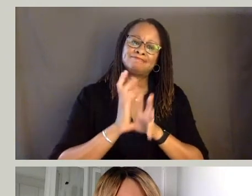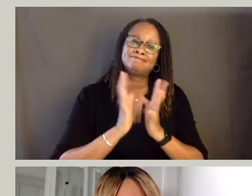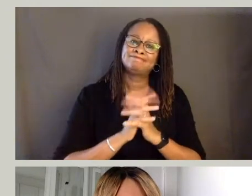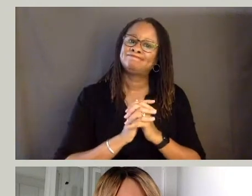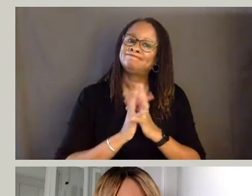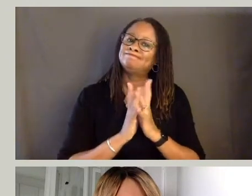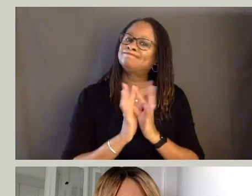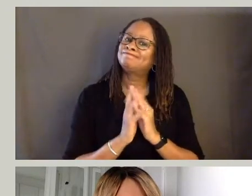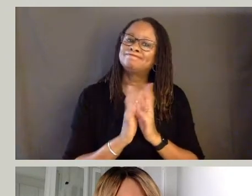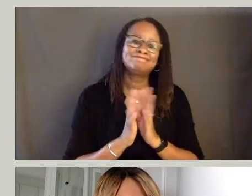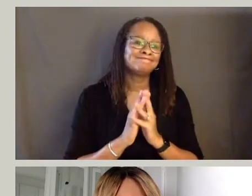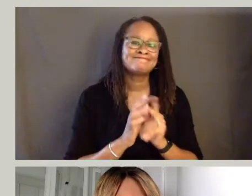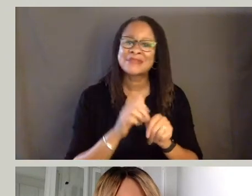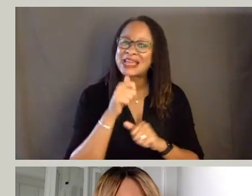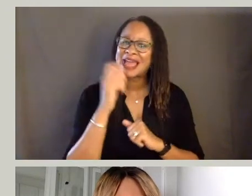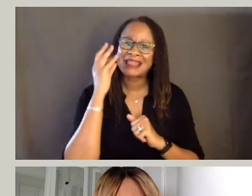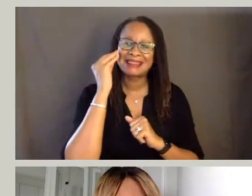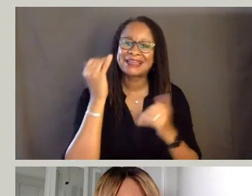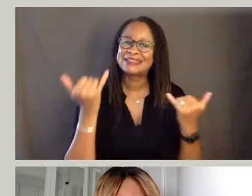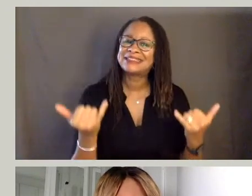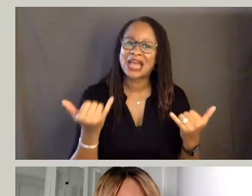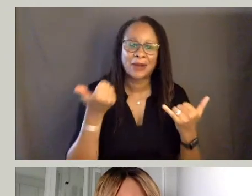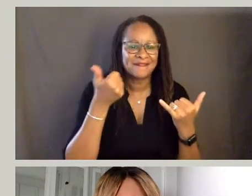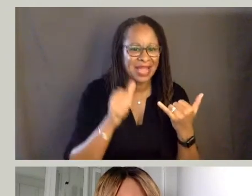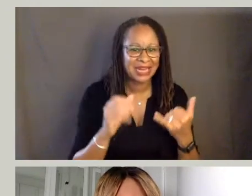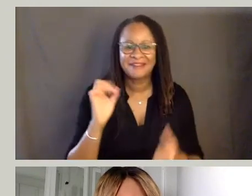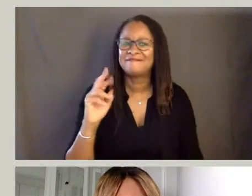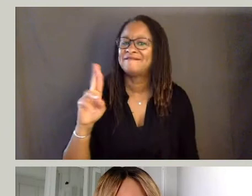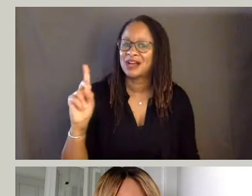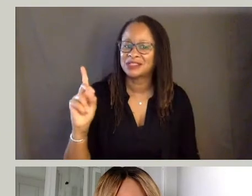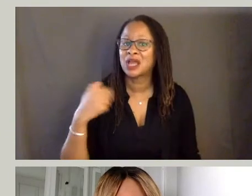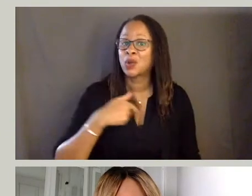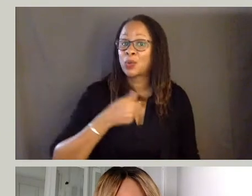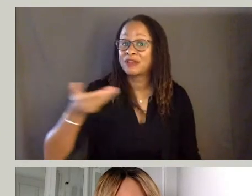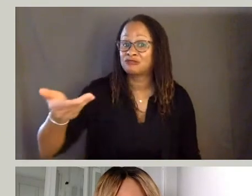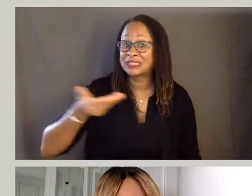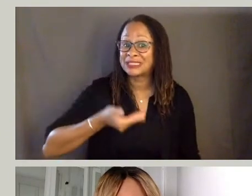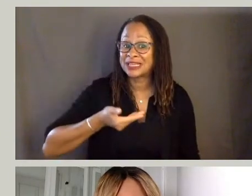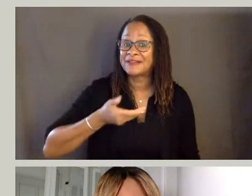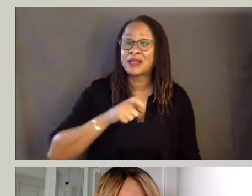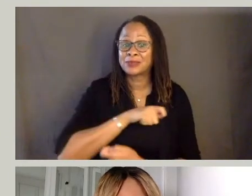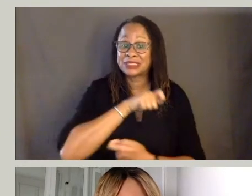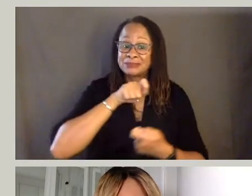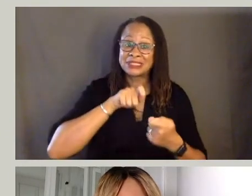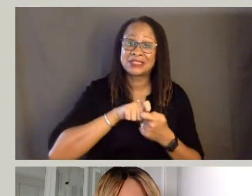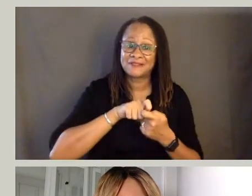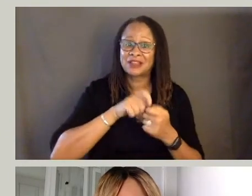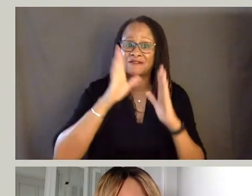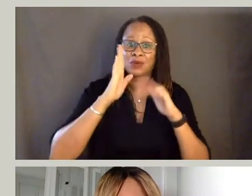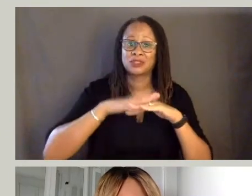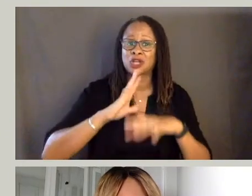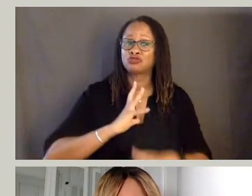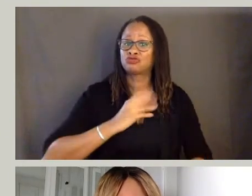I can't think right now of any fund that we received that was particularly focused on trans work.